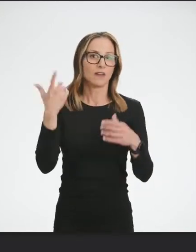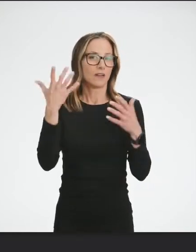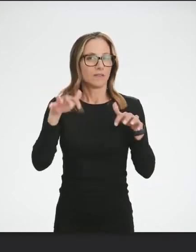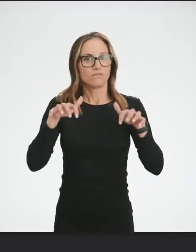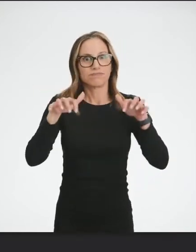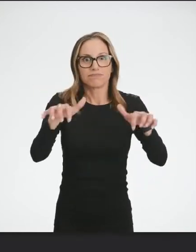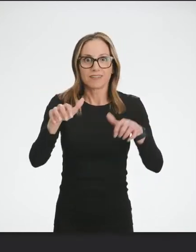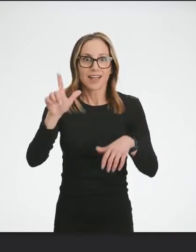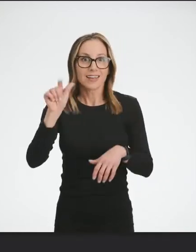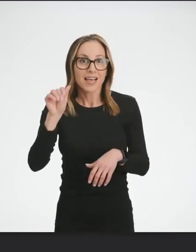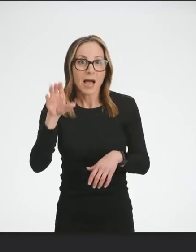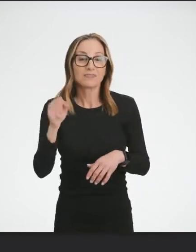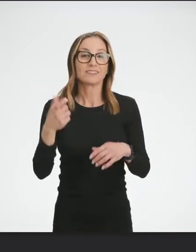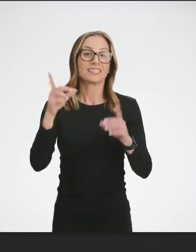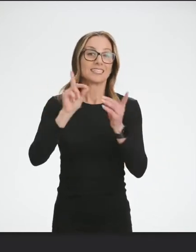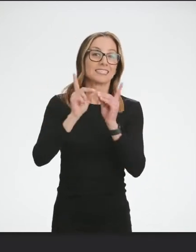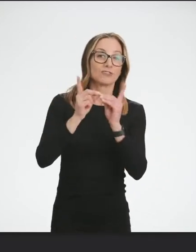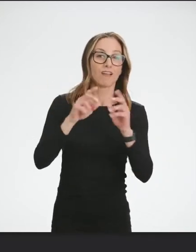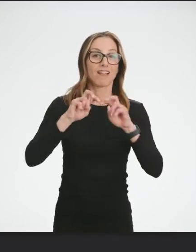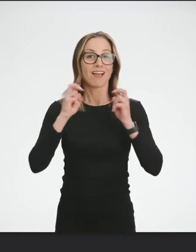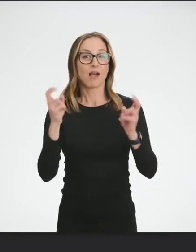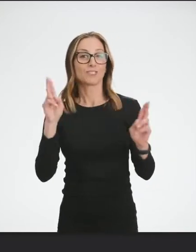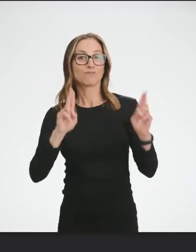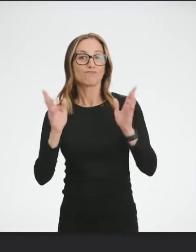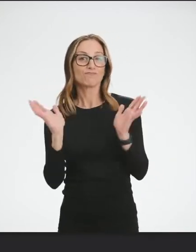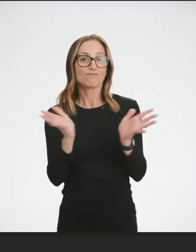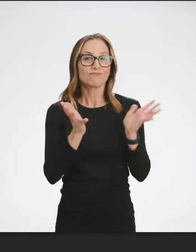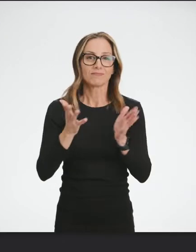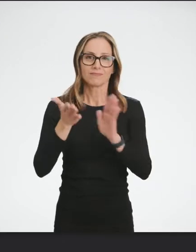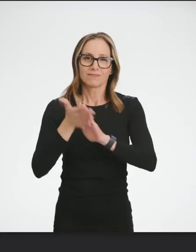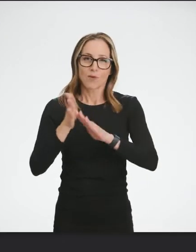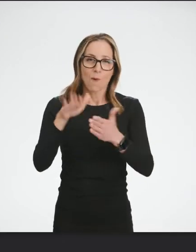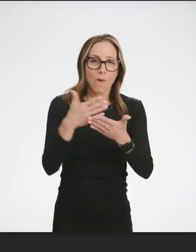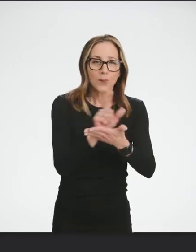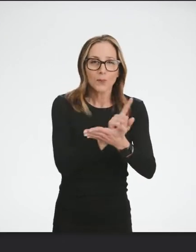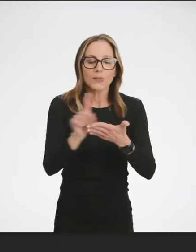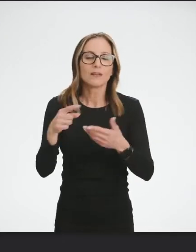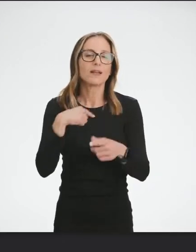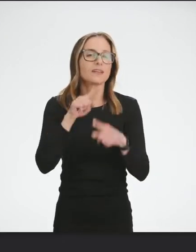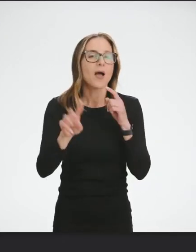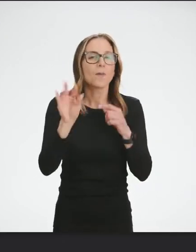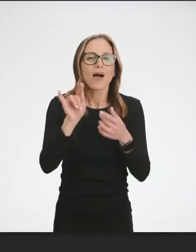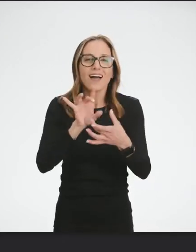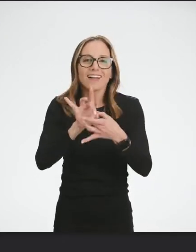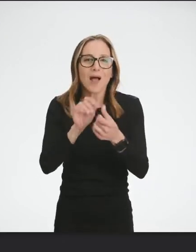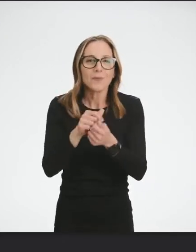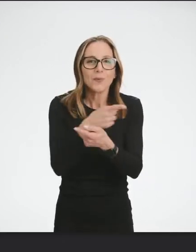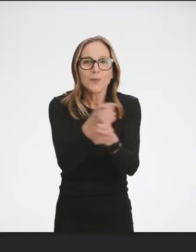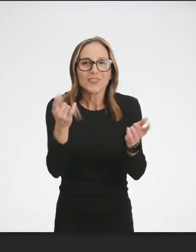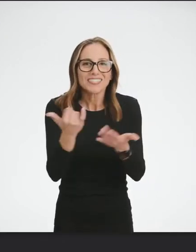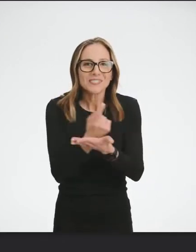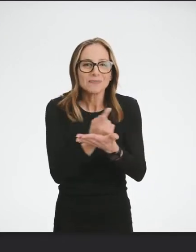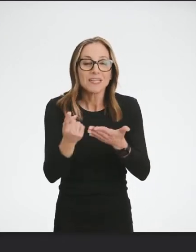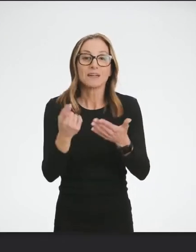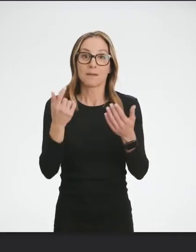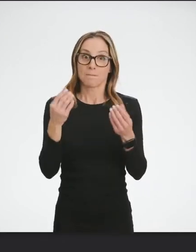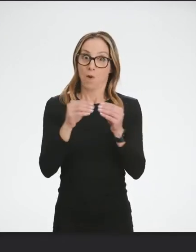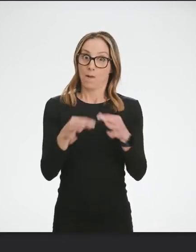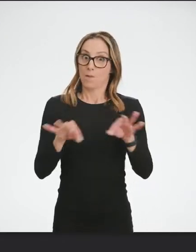activities running all week. We can't wait to connect with you this week, and more importantly, this week is for you.